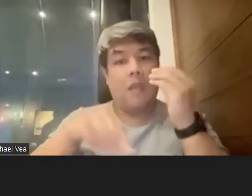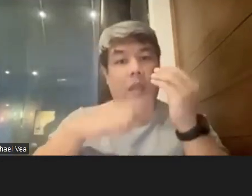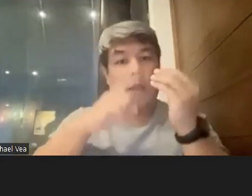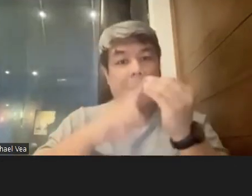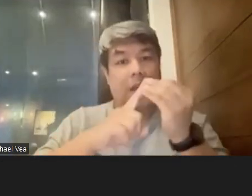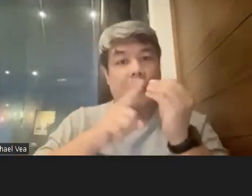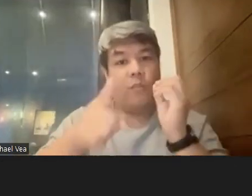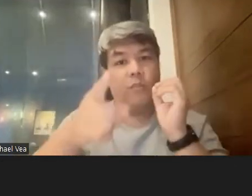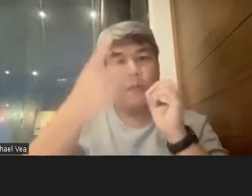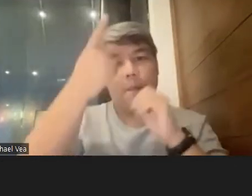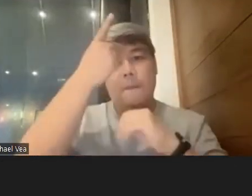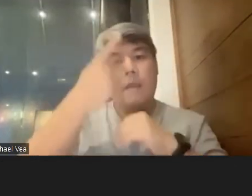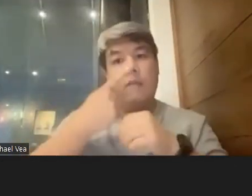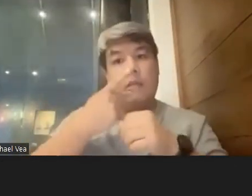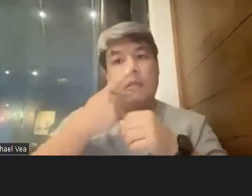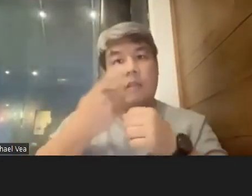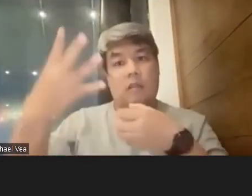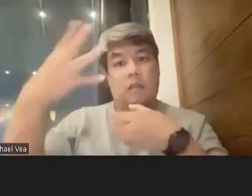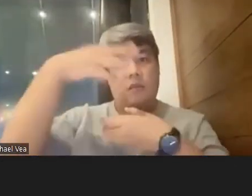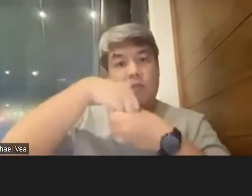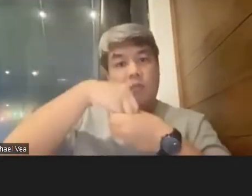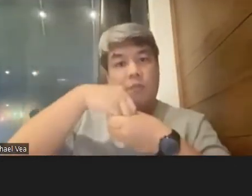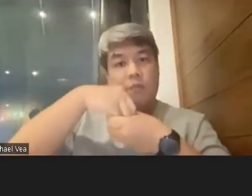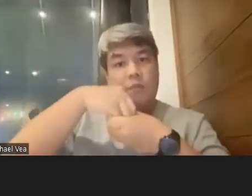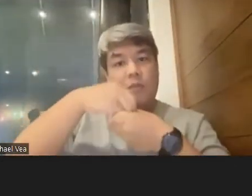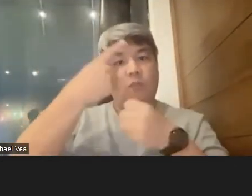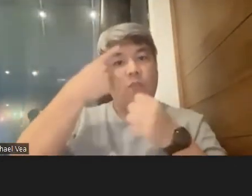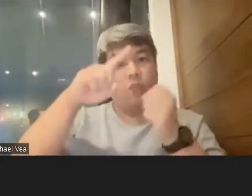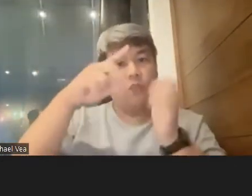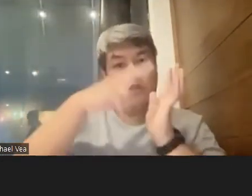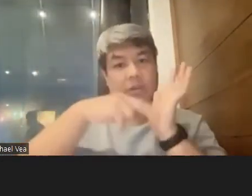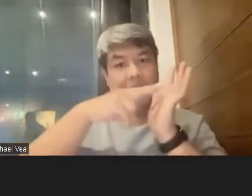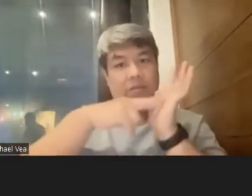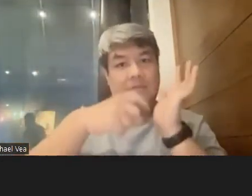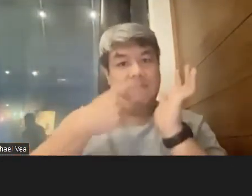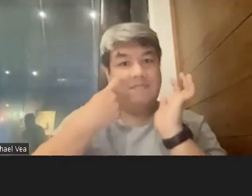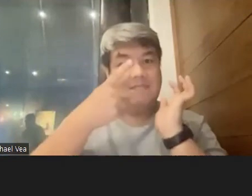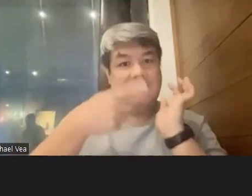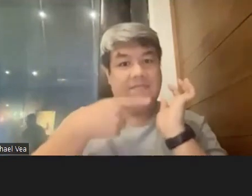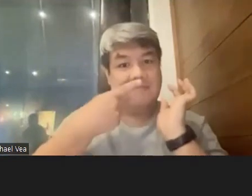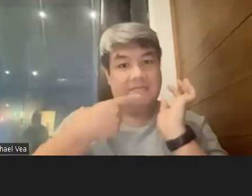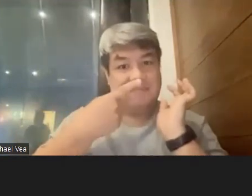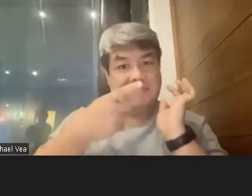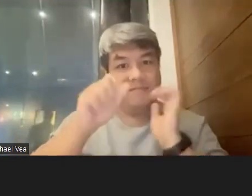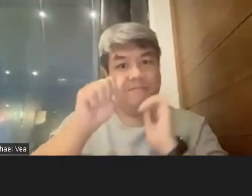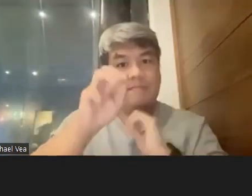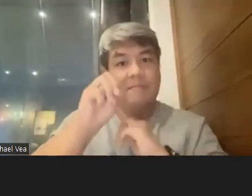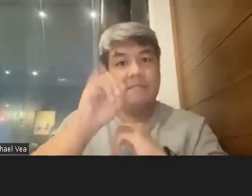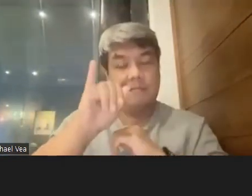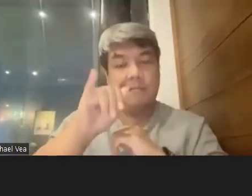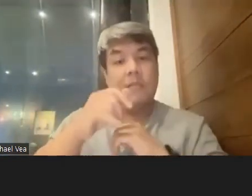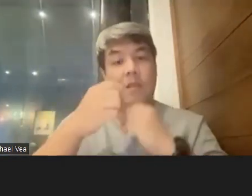I would like to comment about the parental involvement as it relates to literacy.